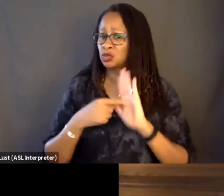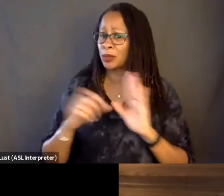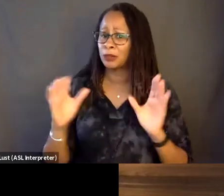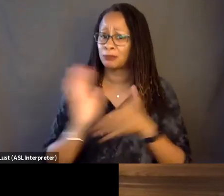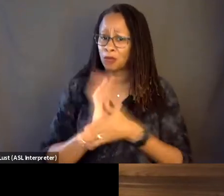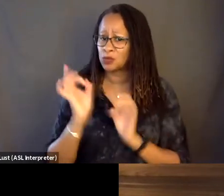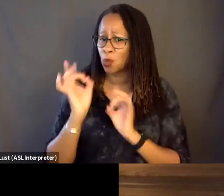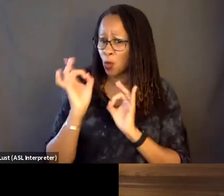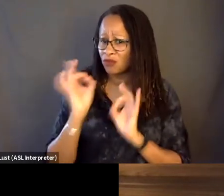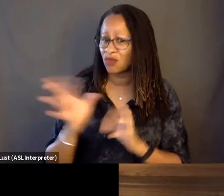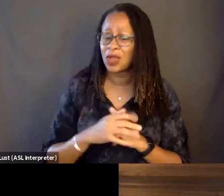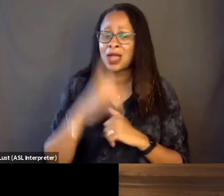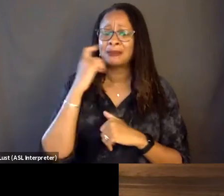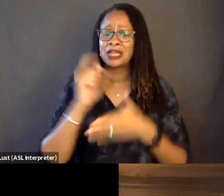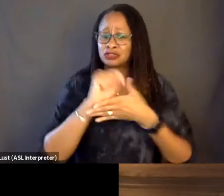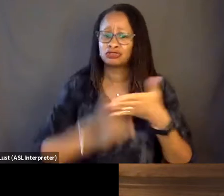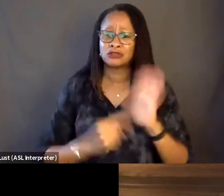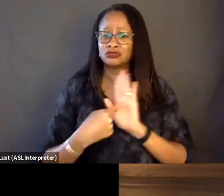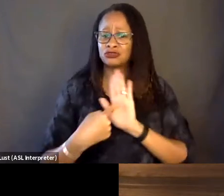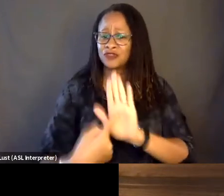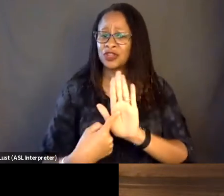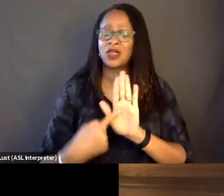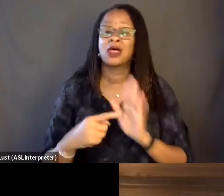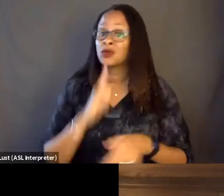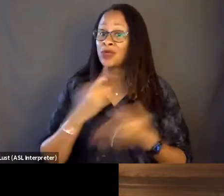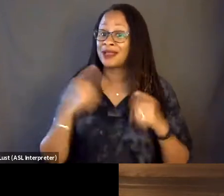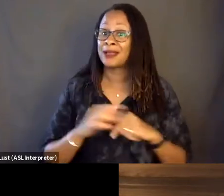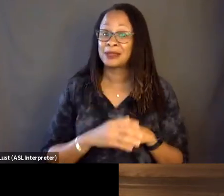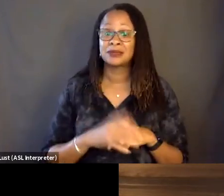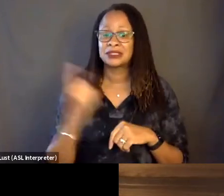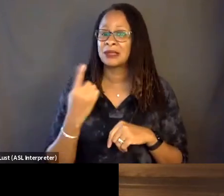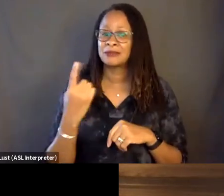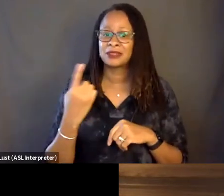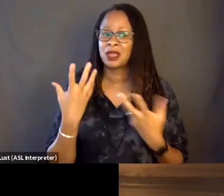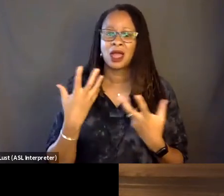because the transcripts reveal that what really happened was something out of some bad thriller.